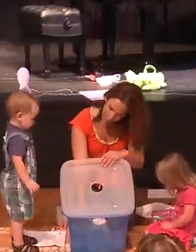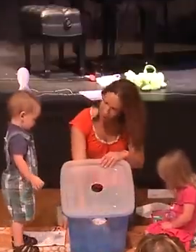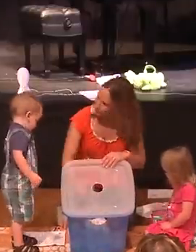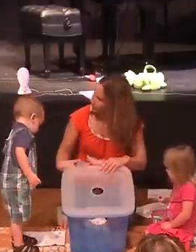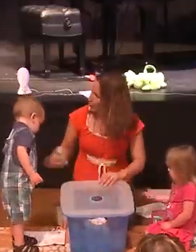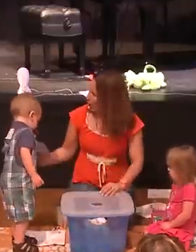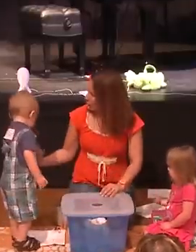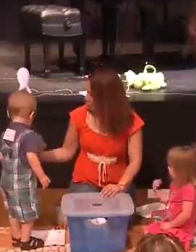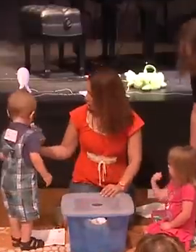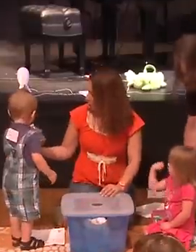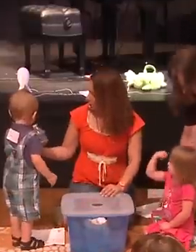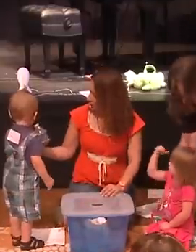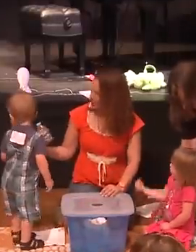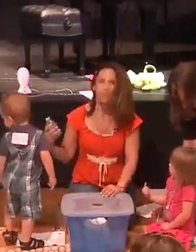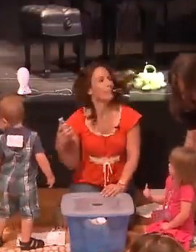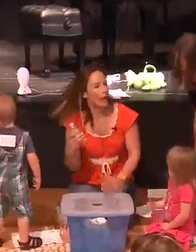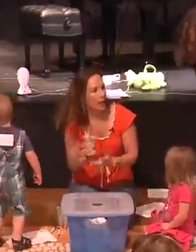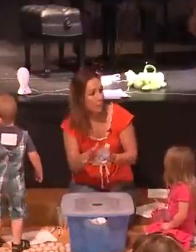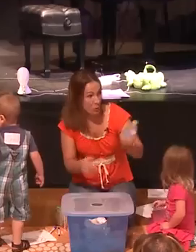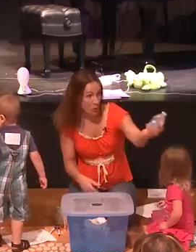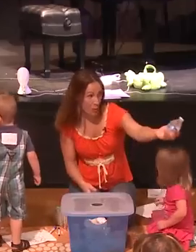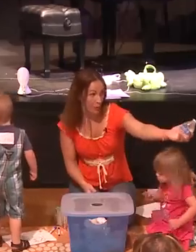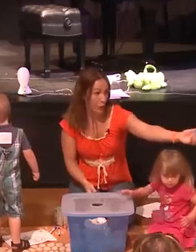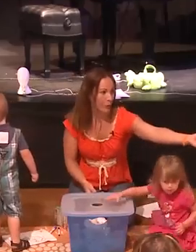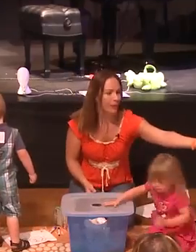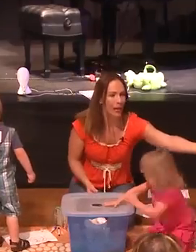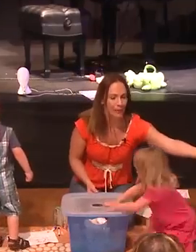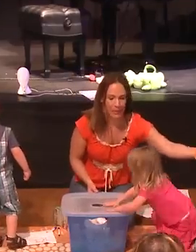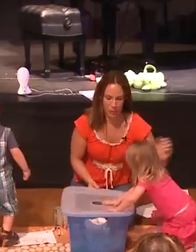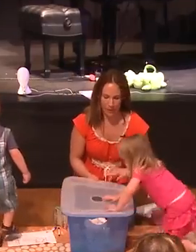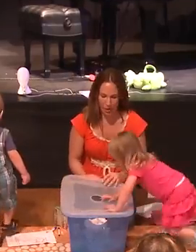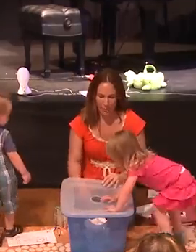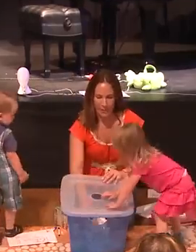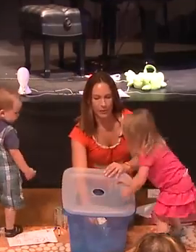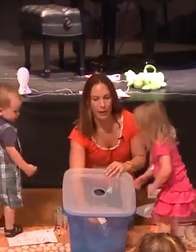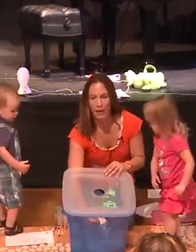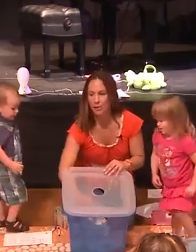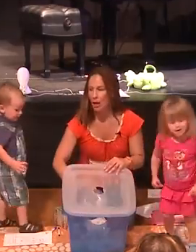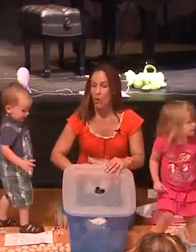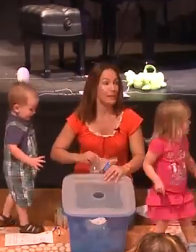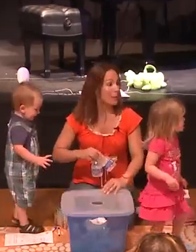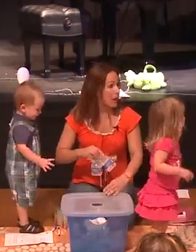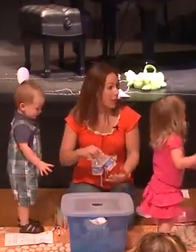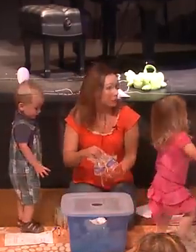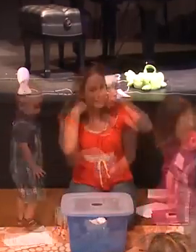I know. Did you get a water Lana? All right. Do you want a water for you? Take one down, pass it around. What does he want though?